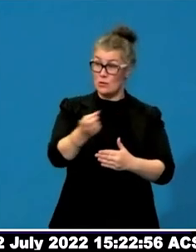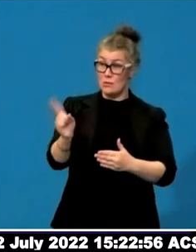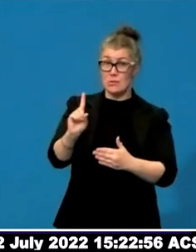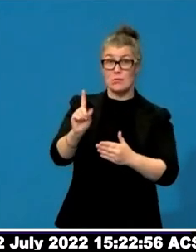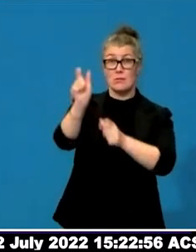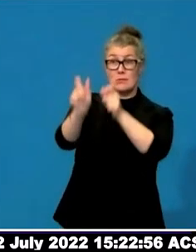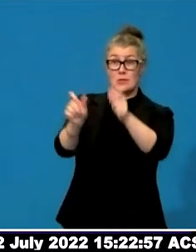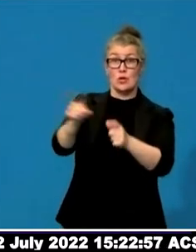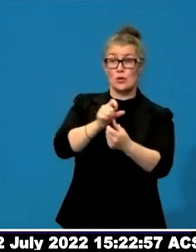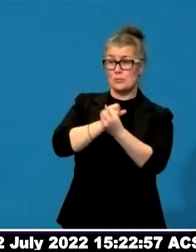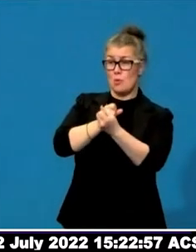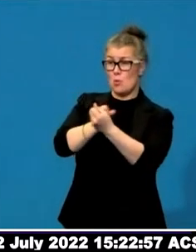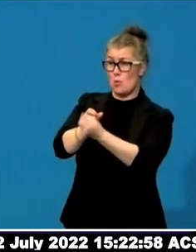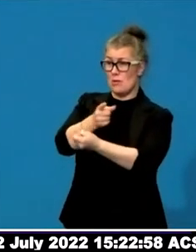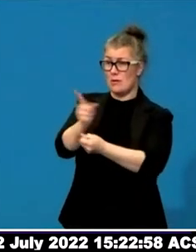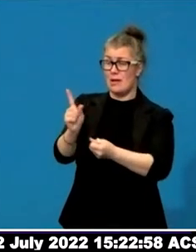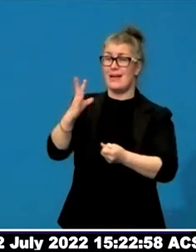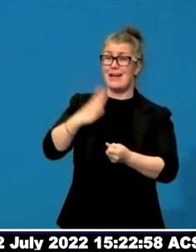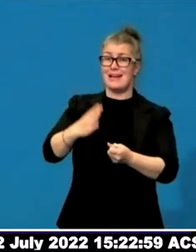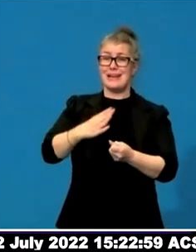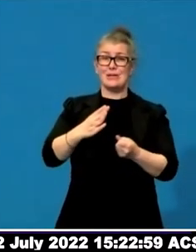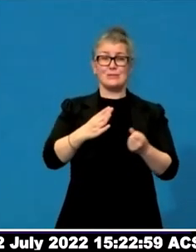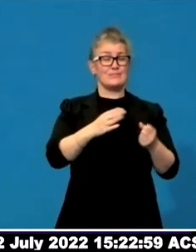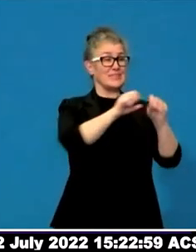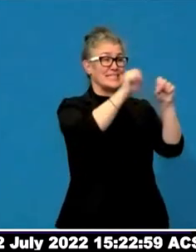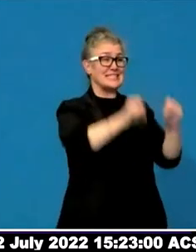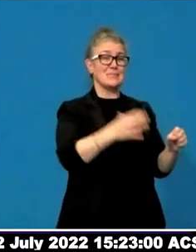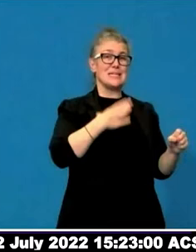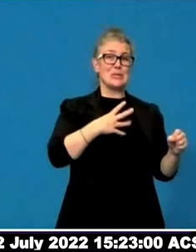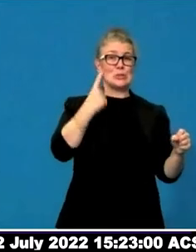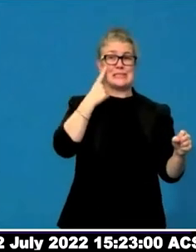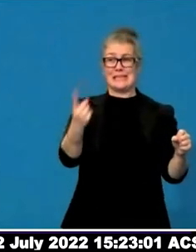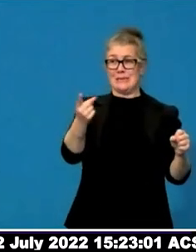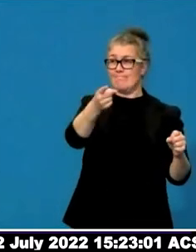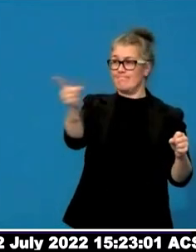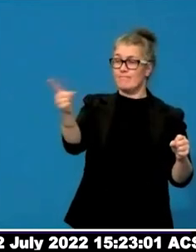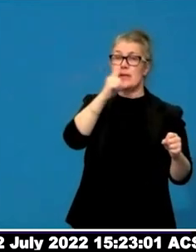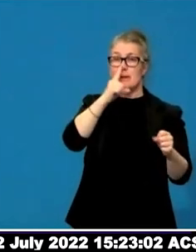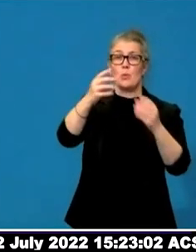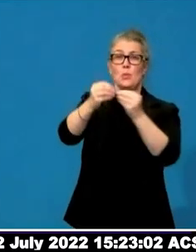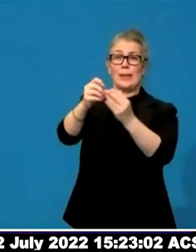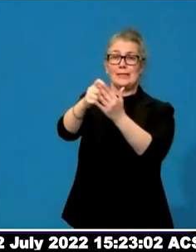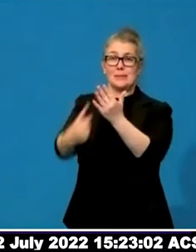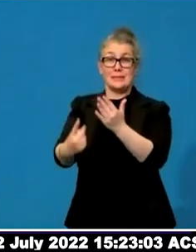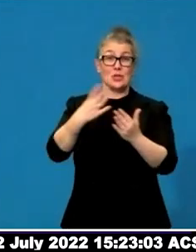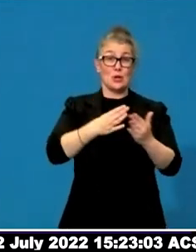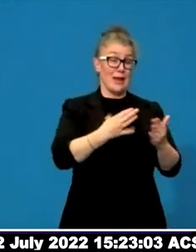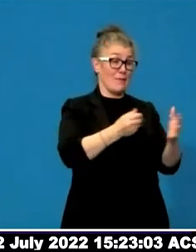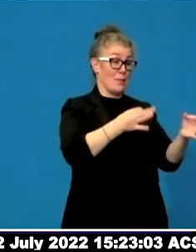they need to be regarded by the system as people with disability - Correct. and they need to get a plan approved in their capacity